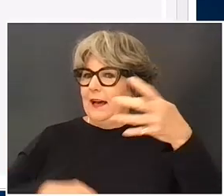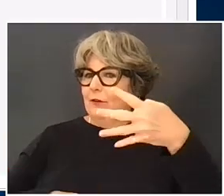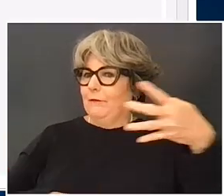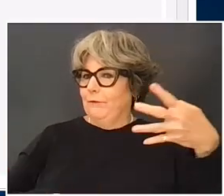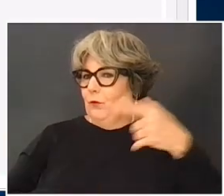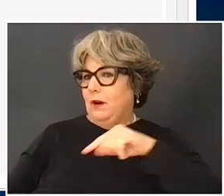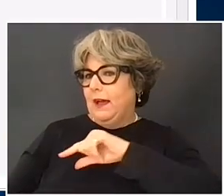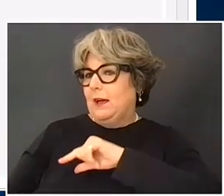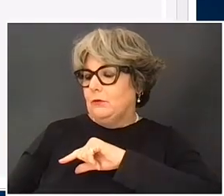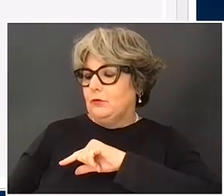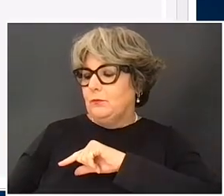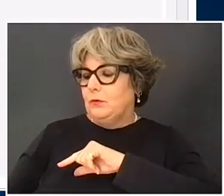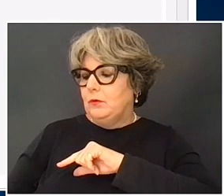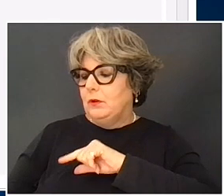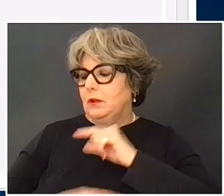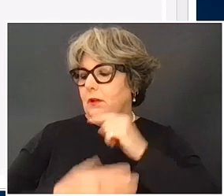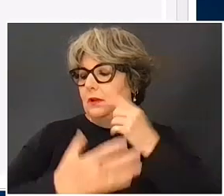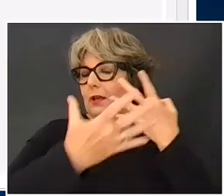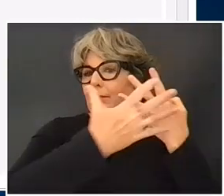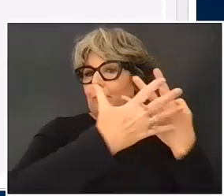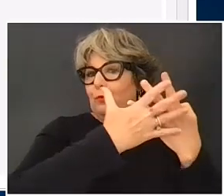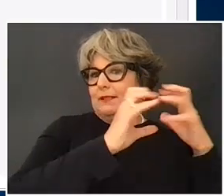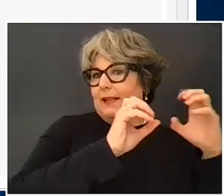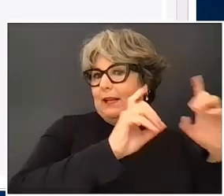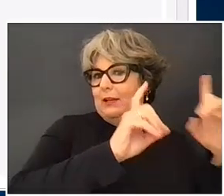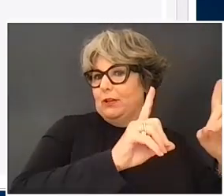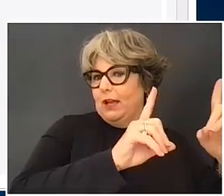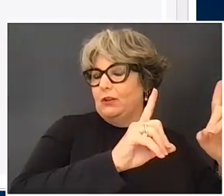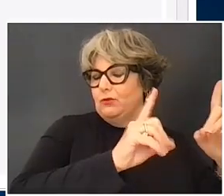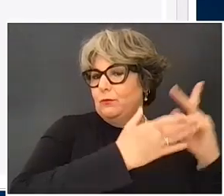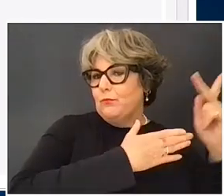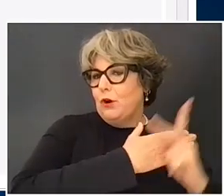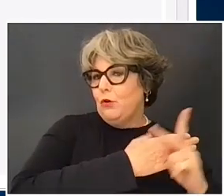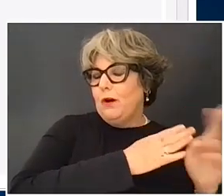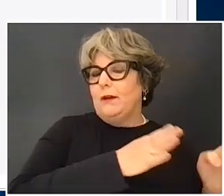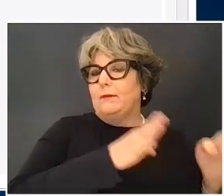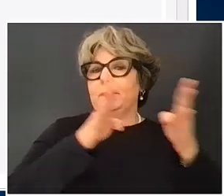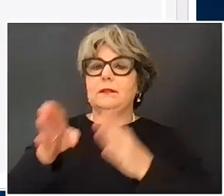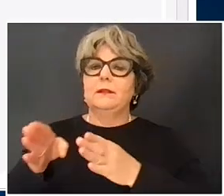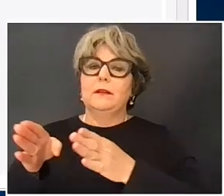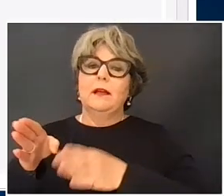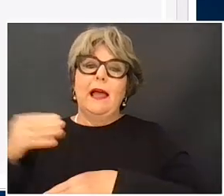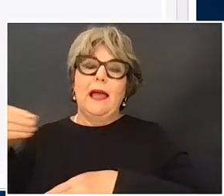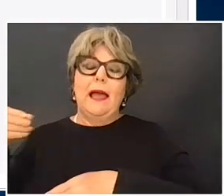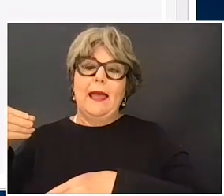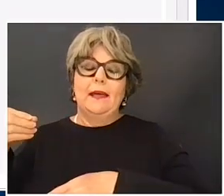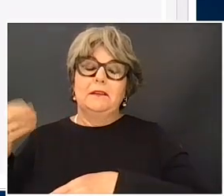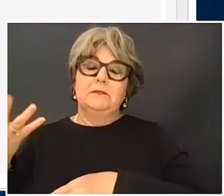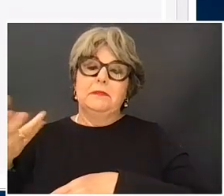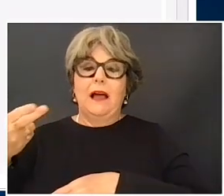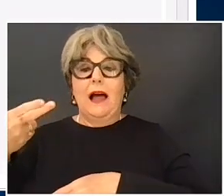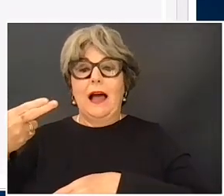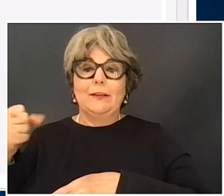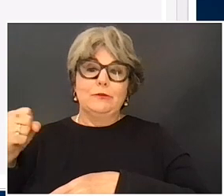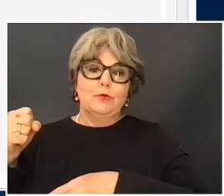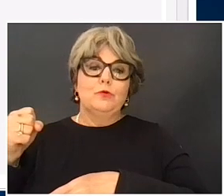the prison education programs and say, you know, the high school programs.